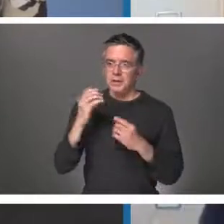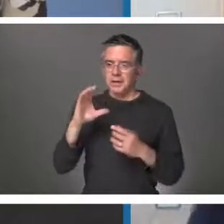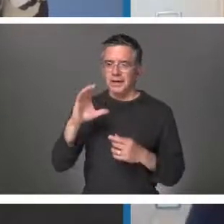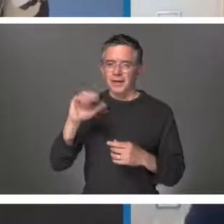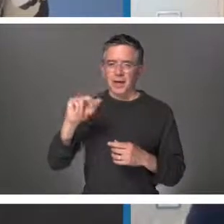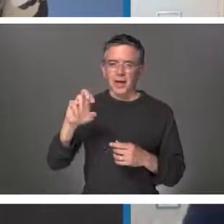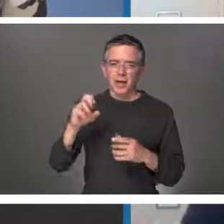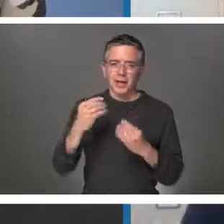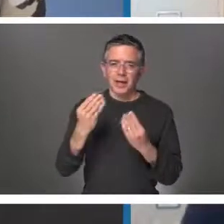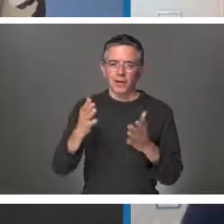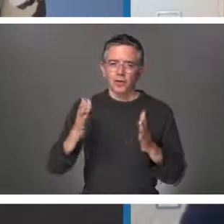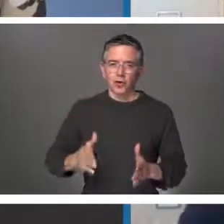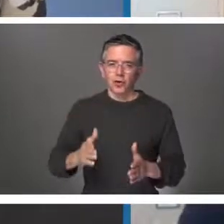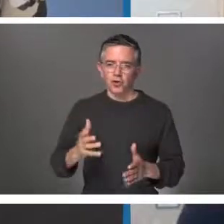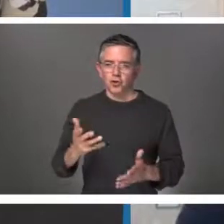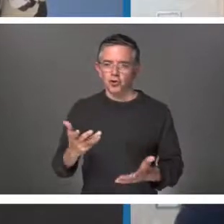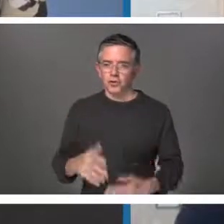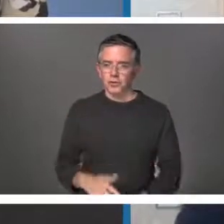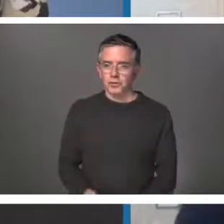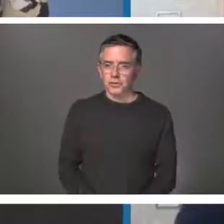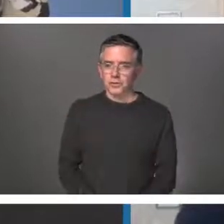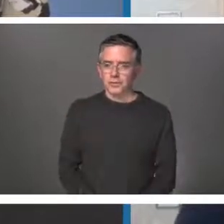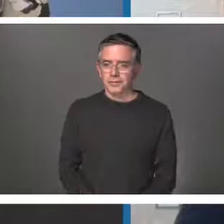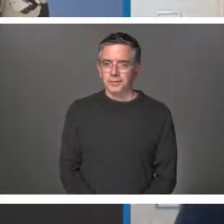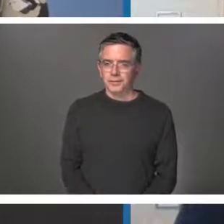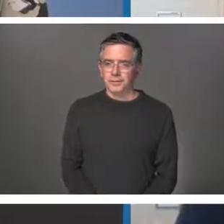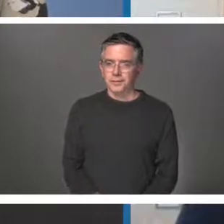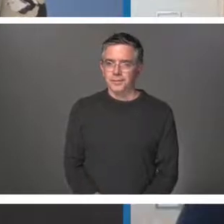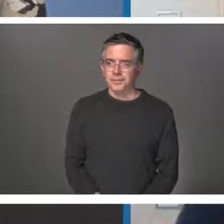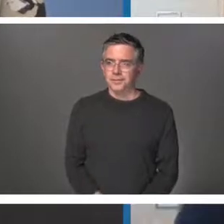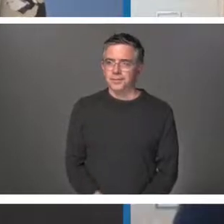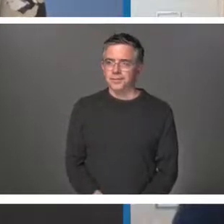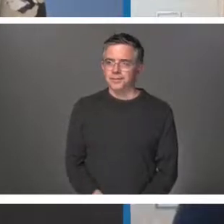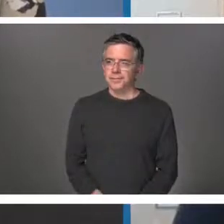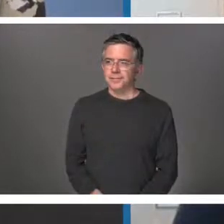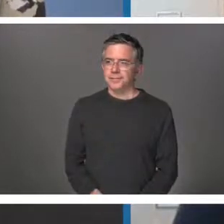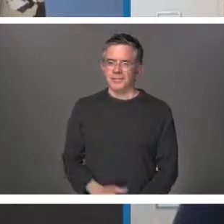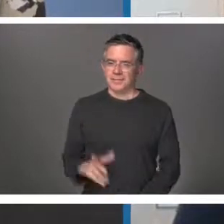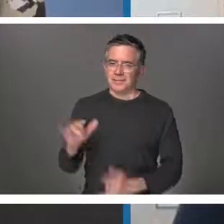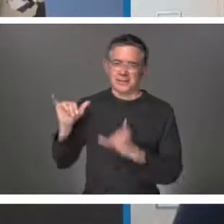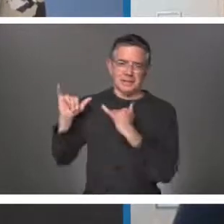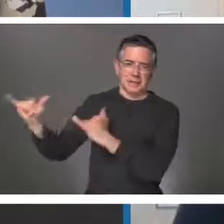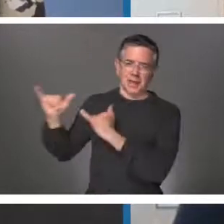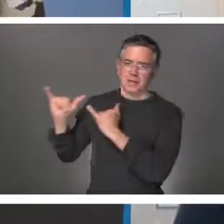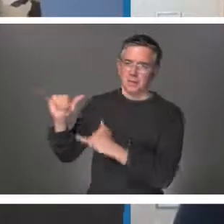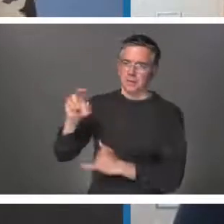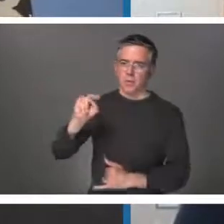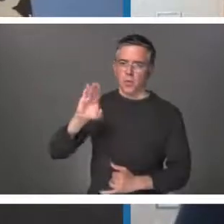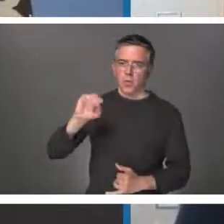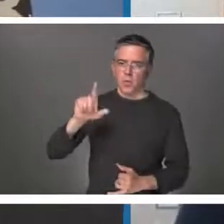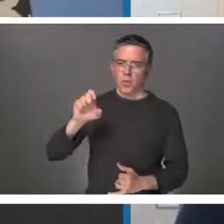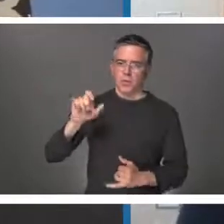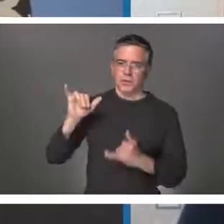Thanks, yeah, we, and I echo kind of what Nicole was saying that we're reaching near that saturation point